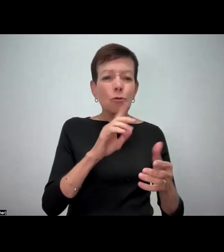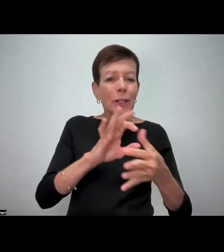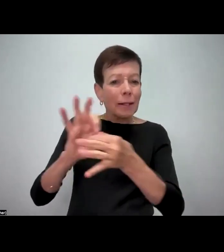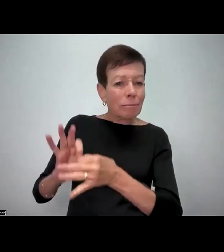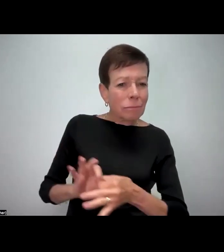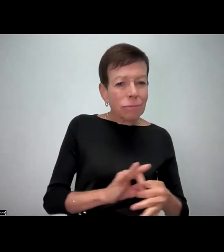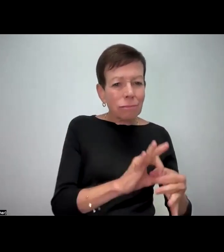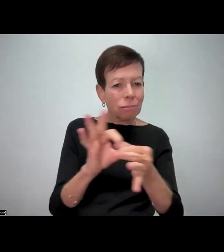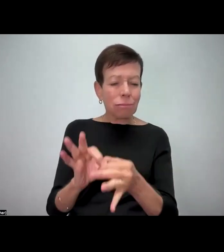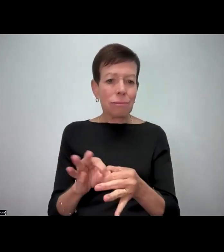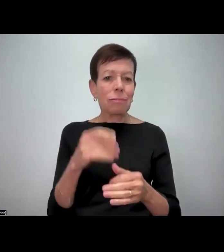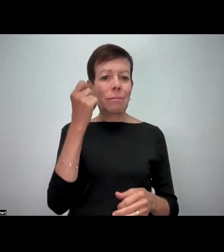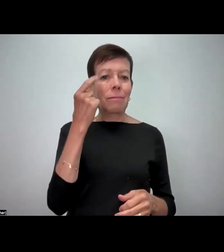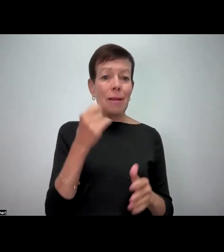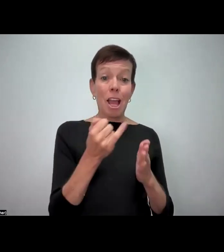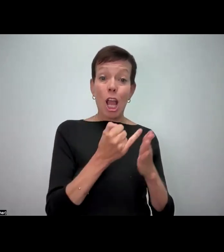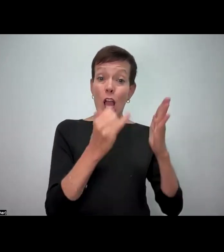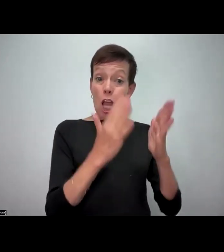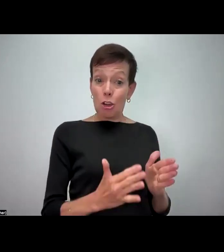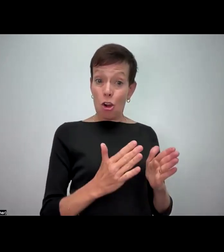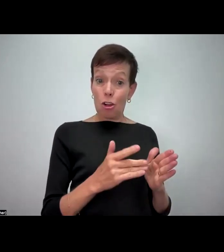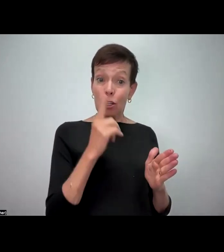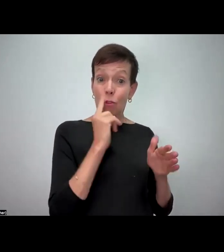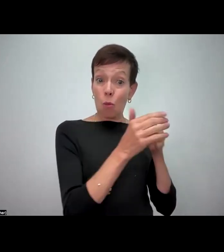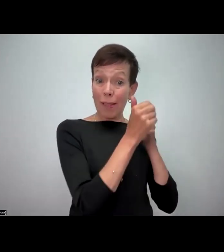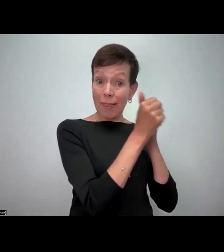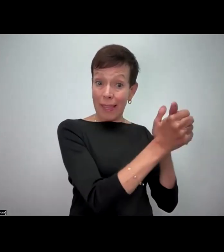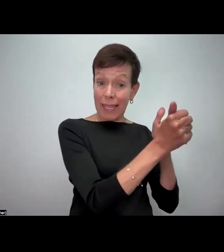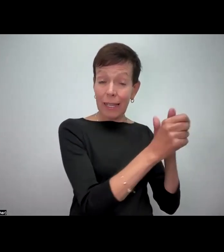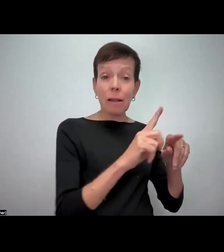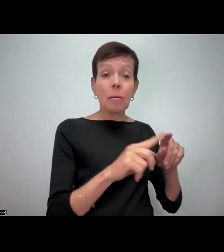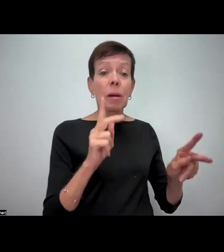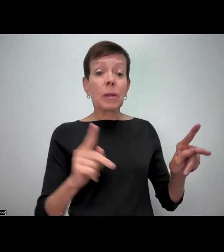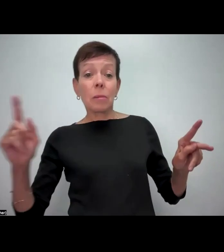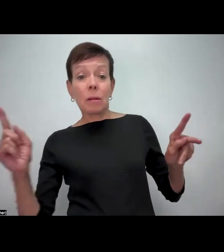but people who come to that event will actually be making the art and working together to create